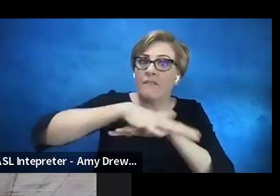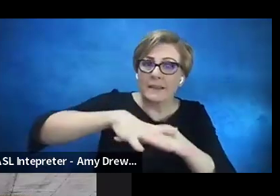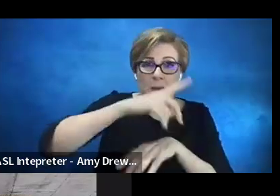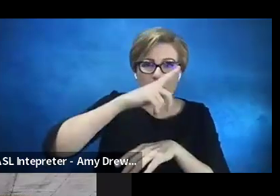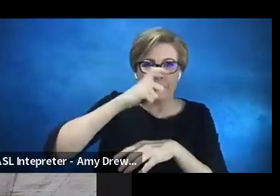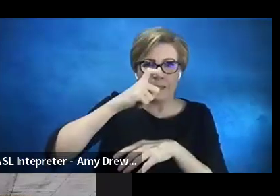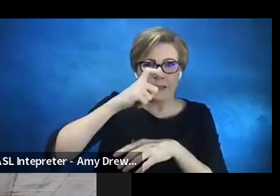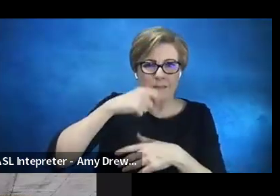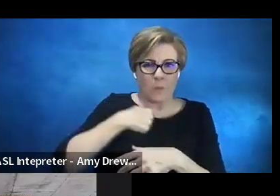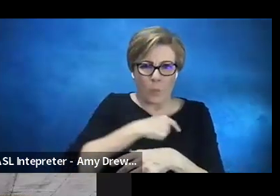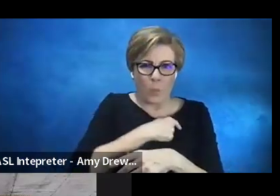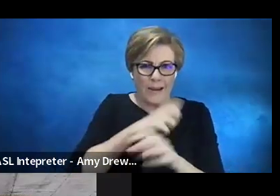There's already substantial issues on how to make sure the quality of education is good there. But yeah, this will have effects all across the board. But again, I think it's really important that we understand two different things here. One, the executive order is going to have an effect in the world because of the signaling effect. But two, we shouldn't add to that signaling effect by treating the executive order as having a legal authority that it doesn't have, or